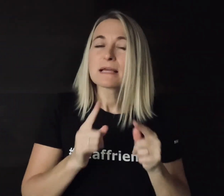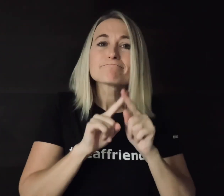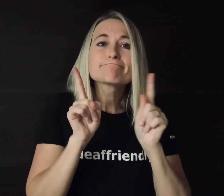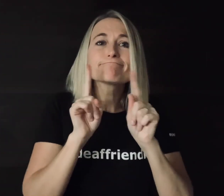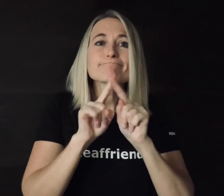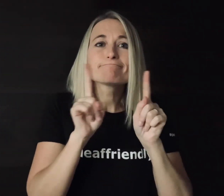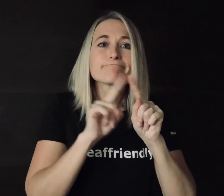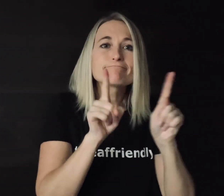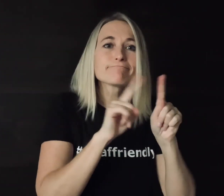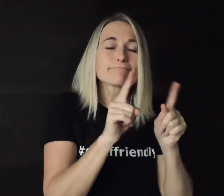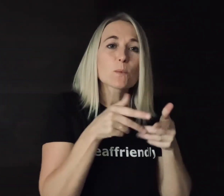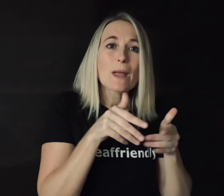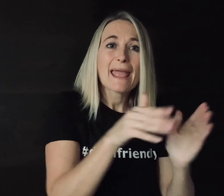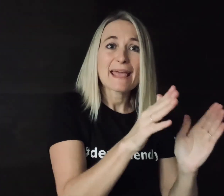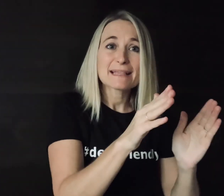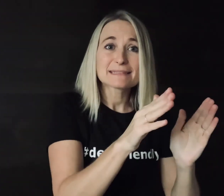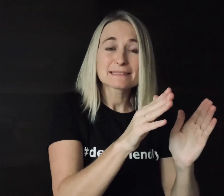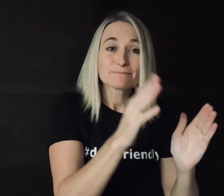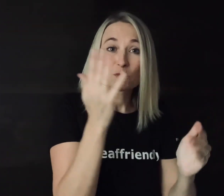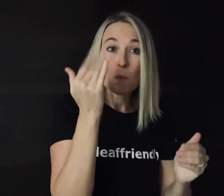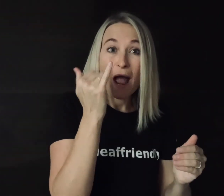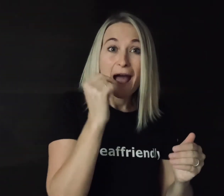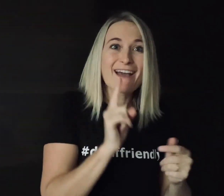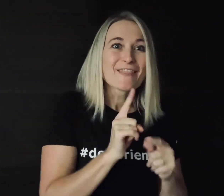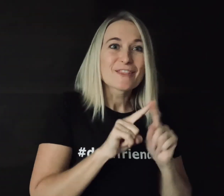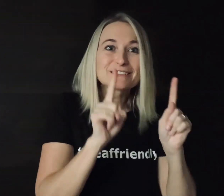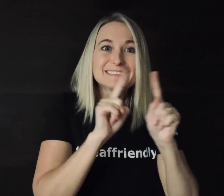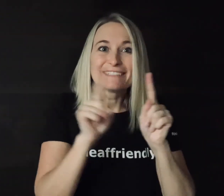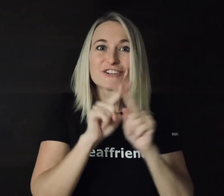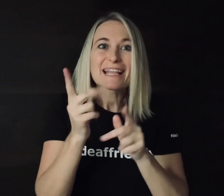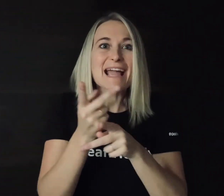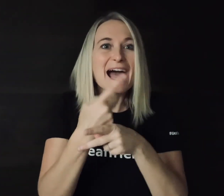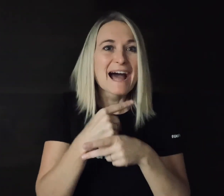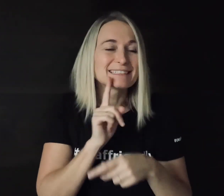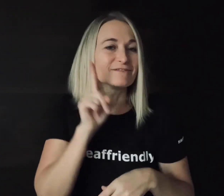do different ways. The reason is because there are different